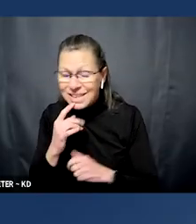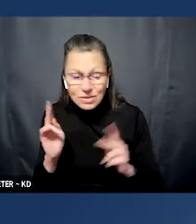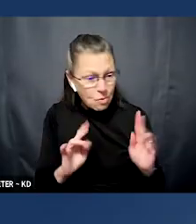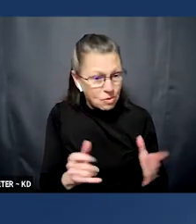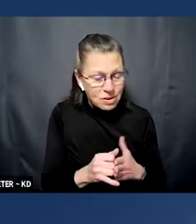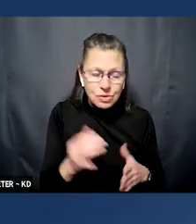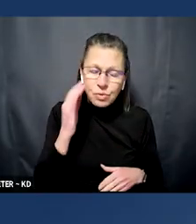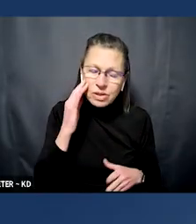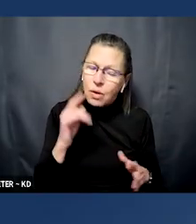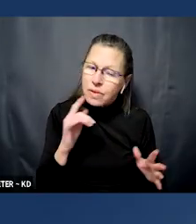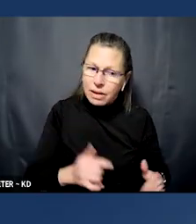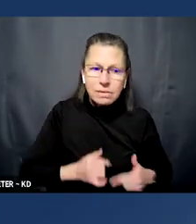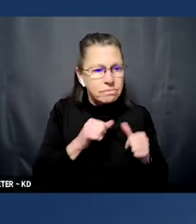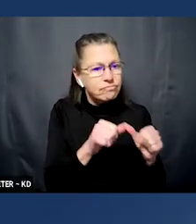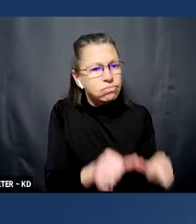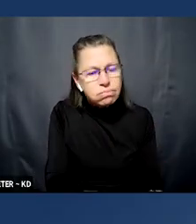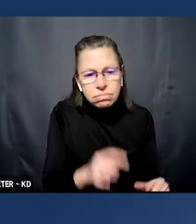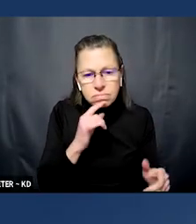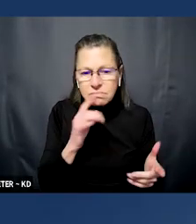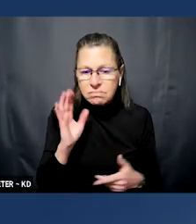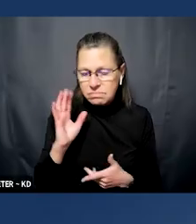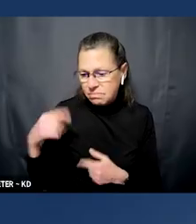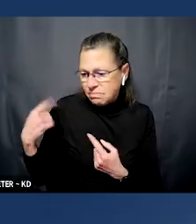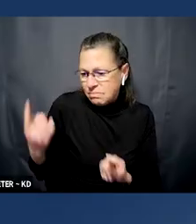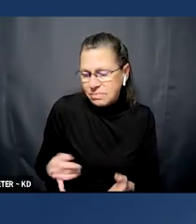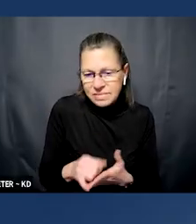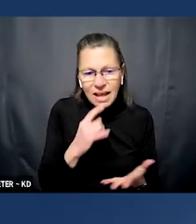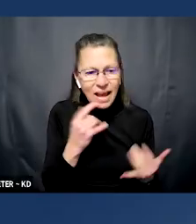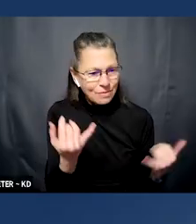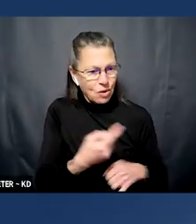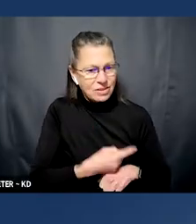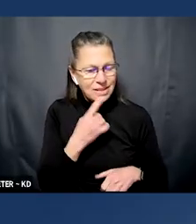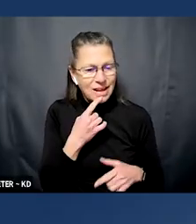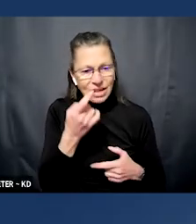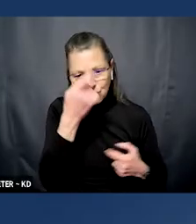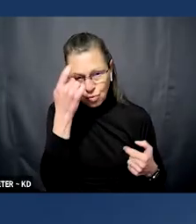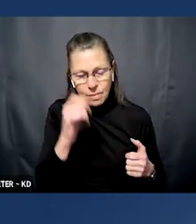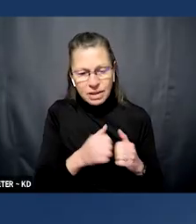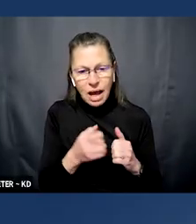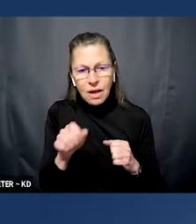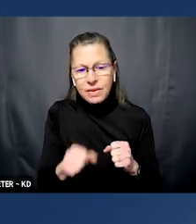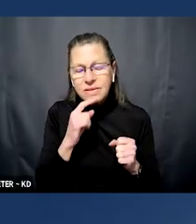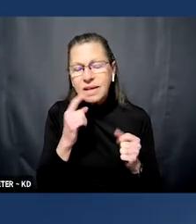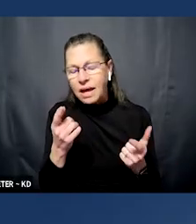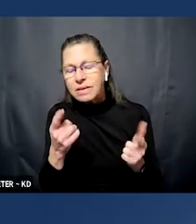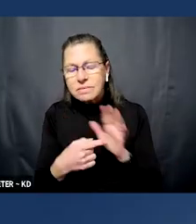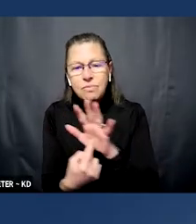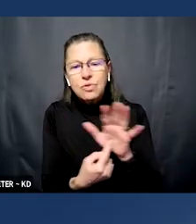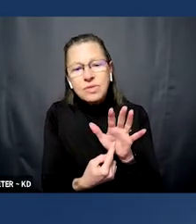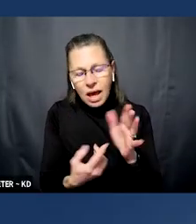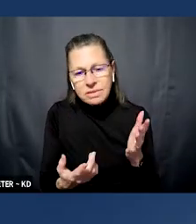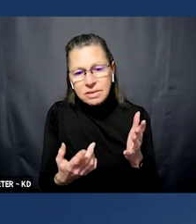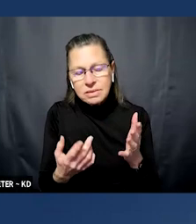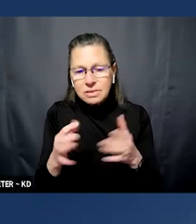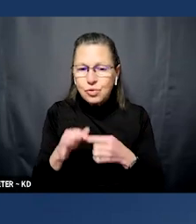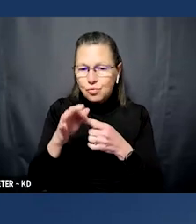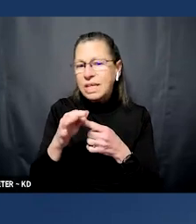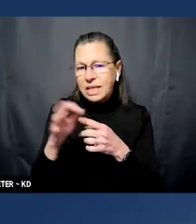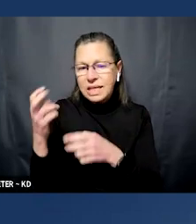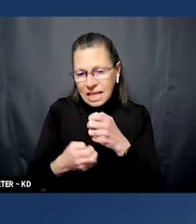and present-day trauma and how this can present unique issues and also unique solutions that are